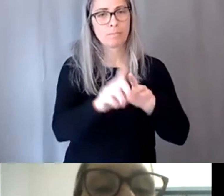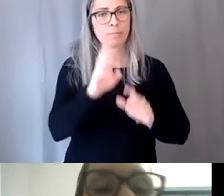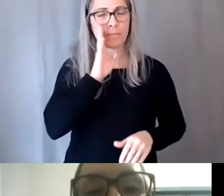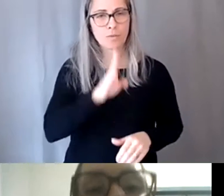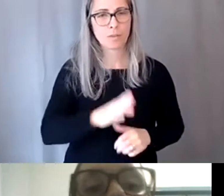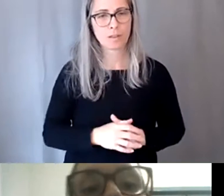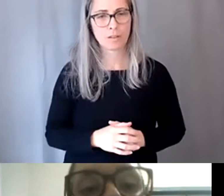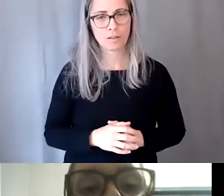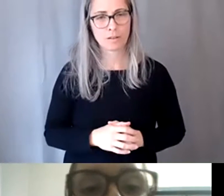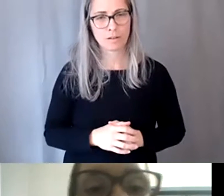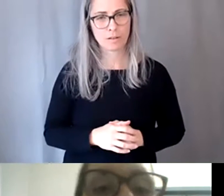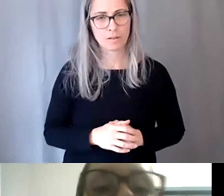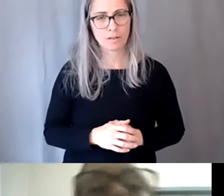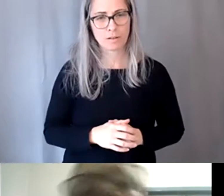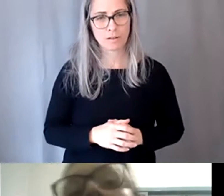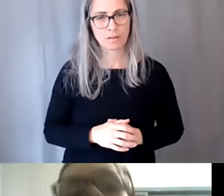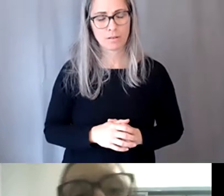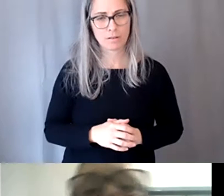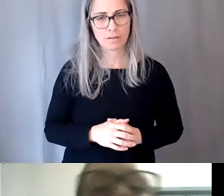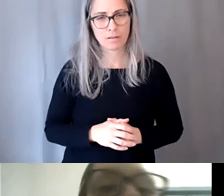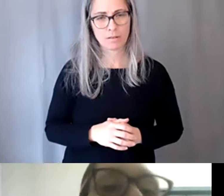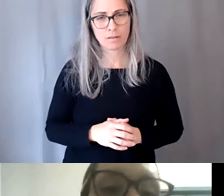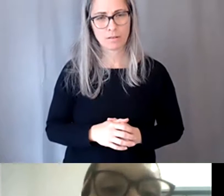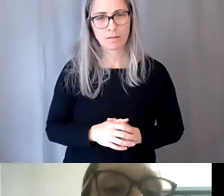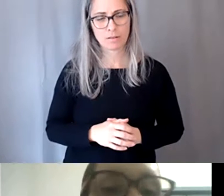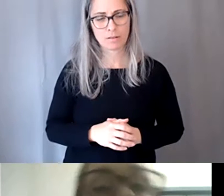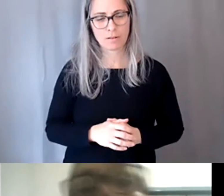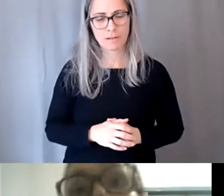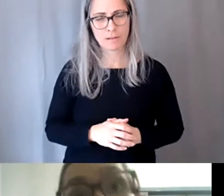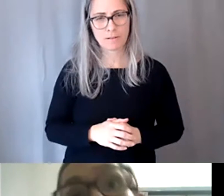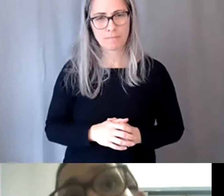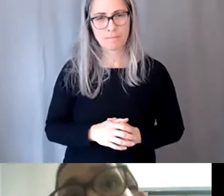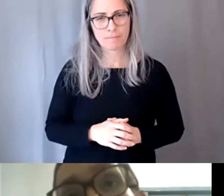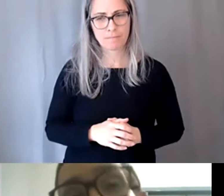that resolves all our problems services no